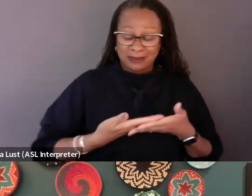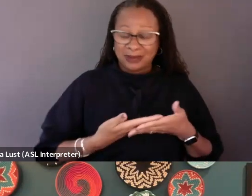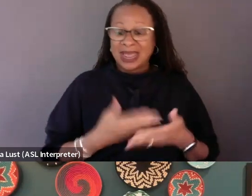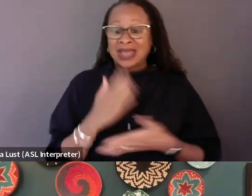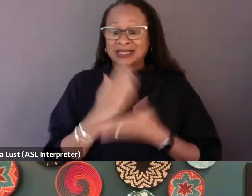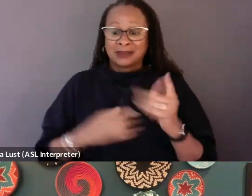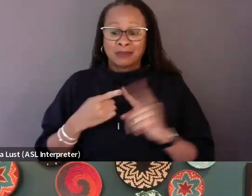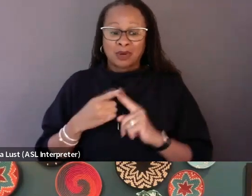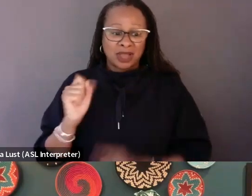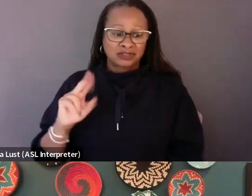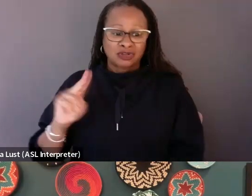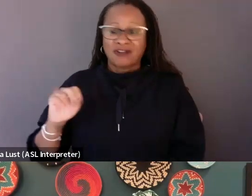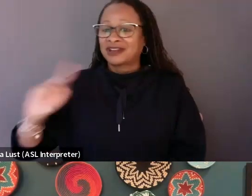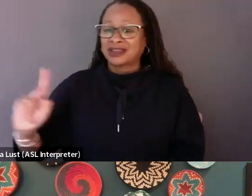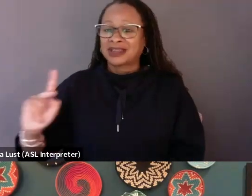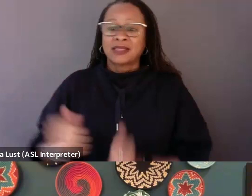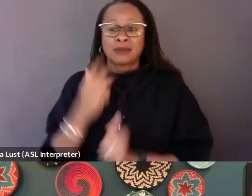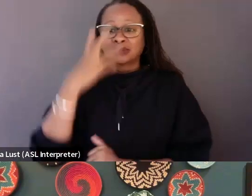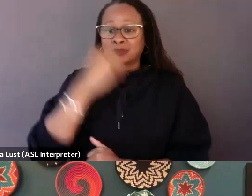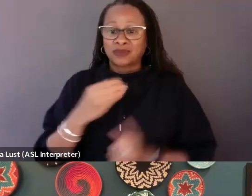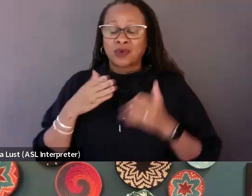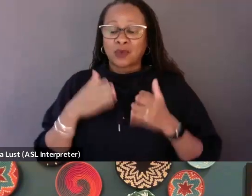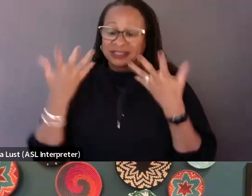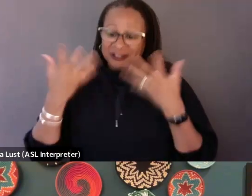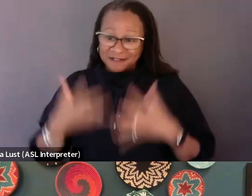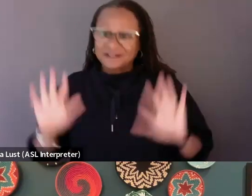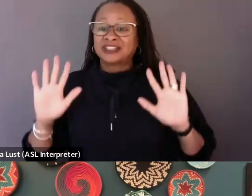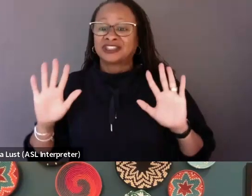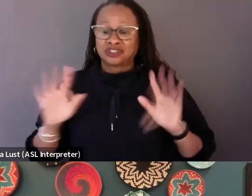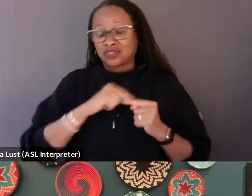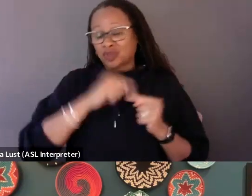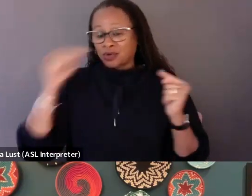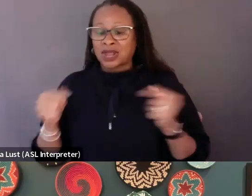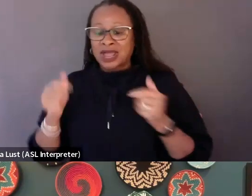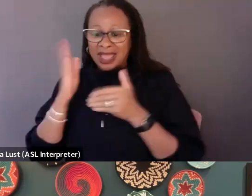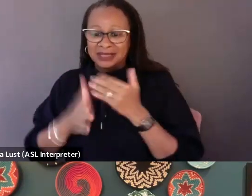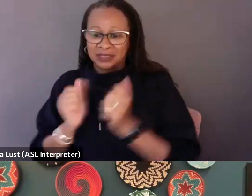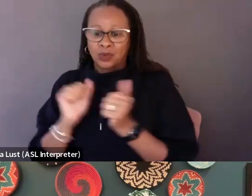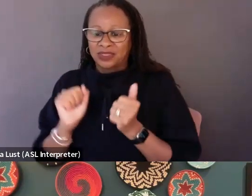that the most beautiful way to kind of finish this arc is to end it with the baby naming ceremony